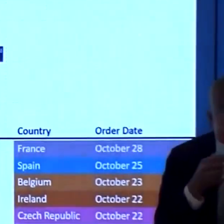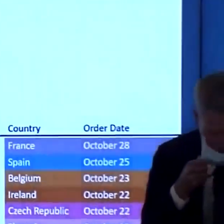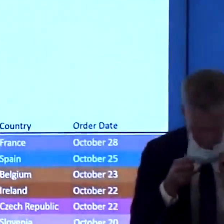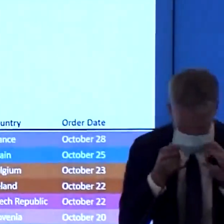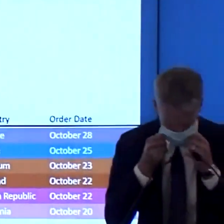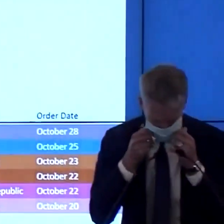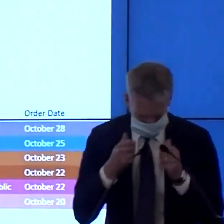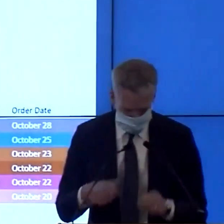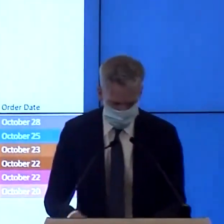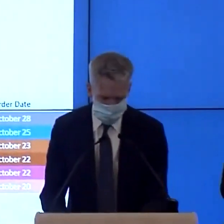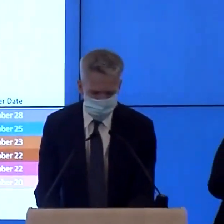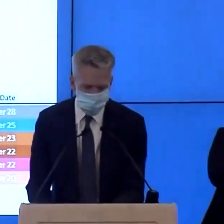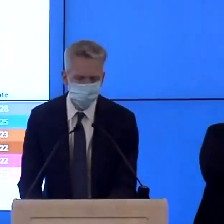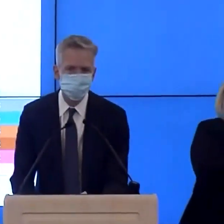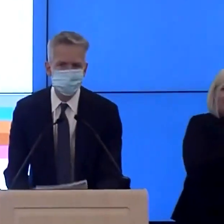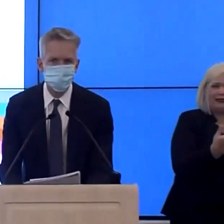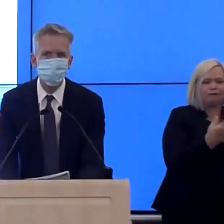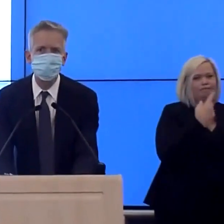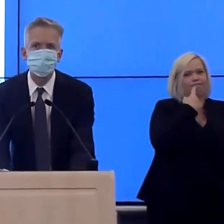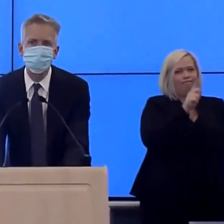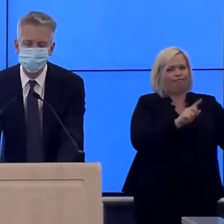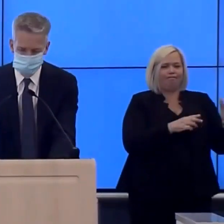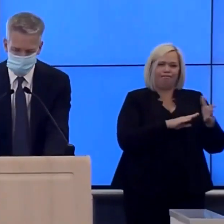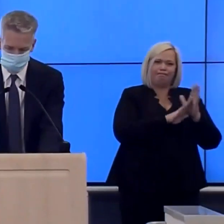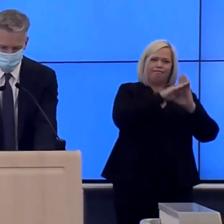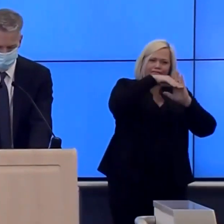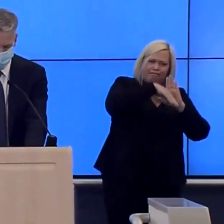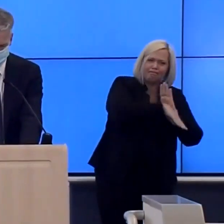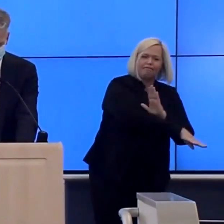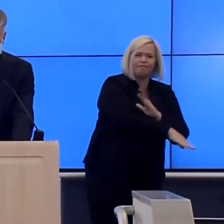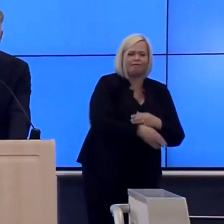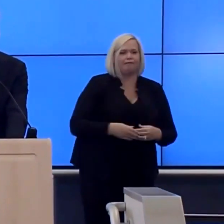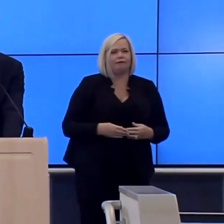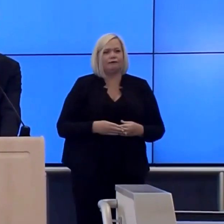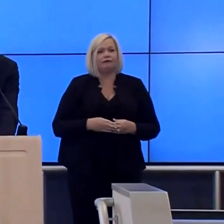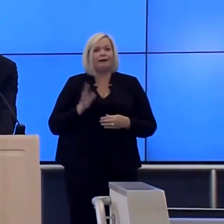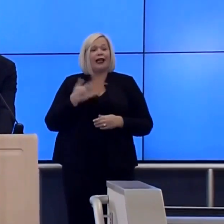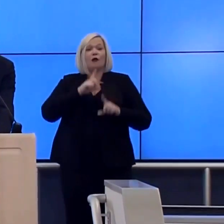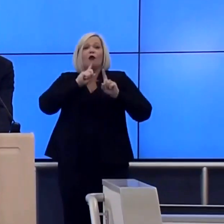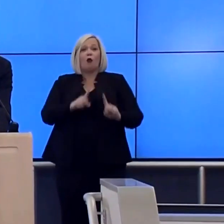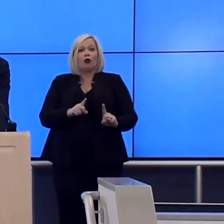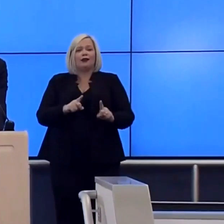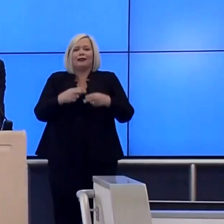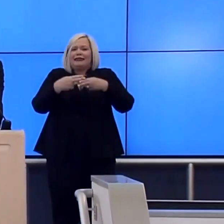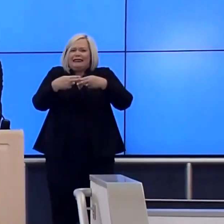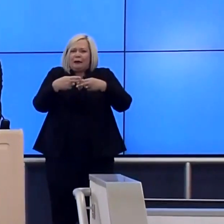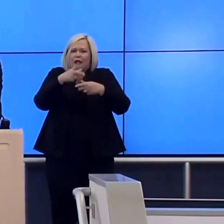FORCE OF LAW. RESPONSES LIKE OURS HAVE RESPONSES LIKE OURS HAVE WORKED. WORKED. TODAY’S ORDER IS TARGETED AND TODAY’S ORDER IS TARGETED AND TEMPORARY.